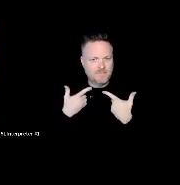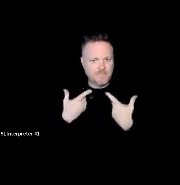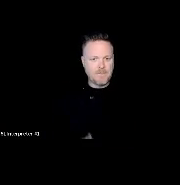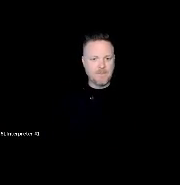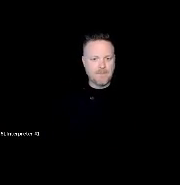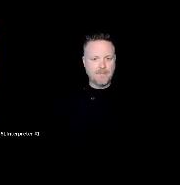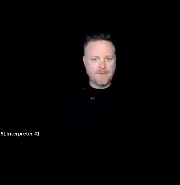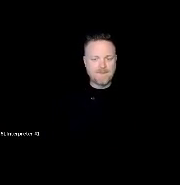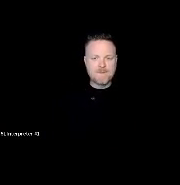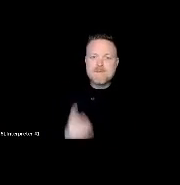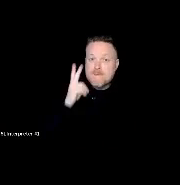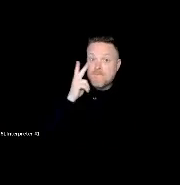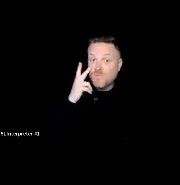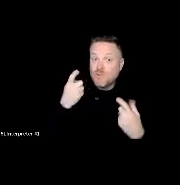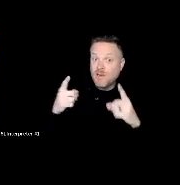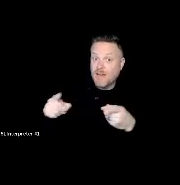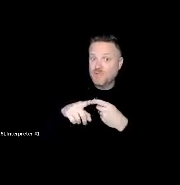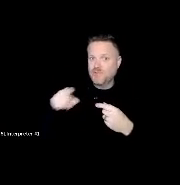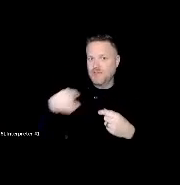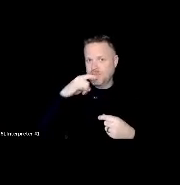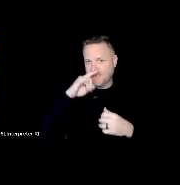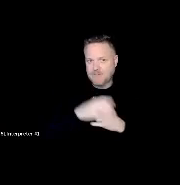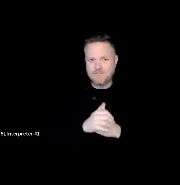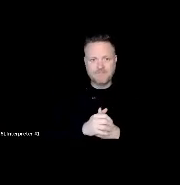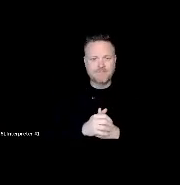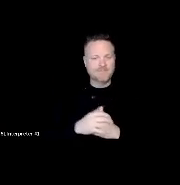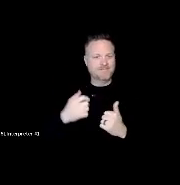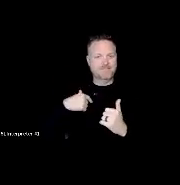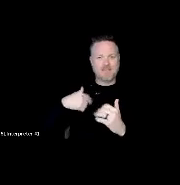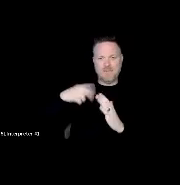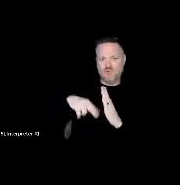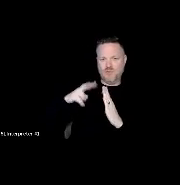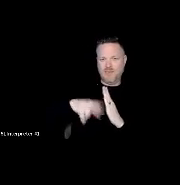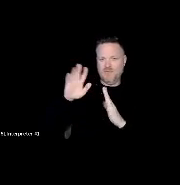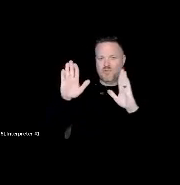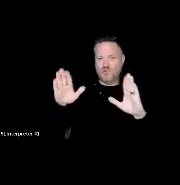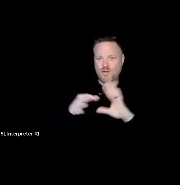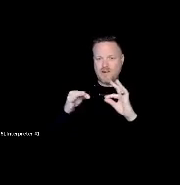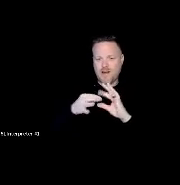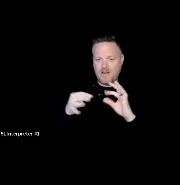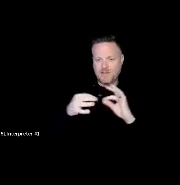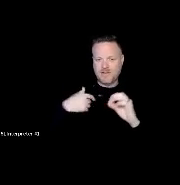We'll see what happen toss this kid. >> Hillary, I want to read off some of the wonderful comments that are coming into the chat here.